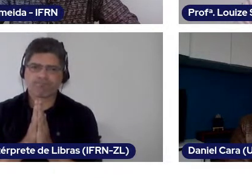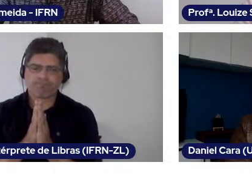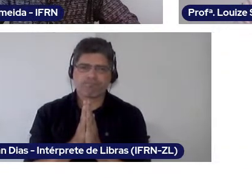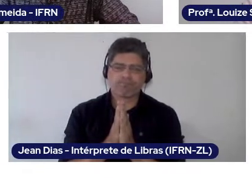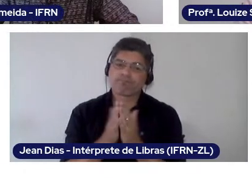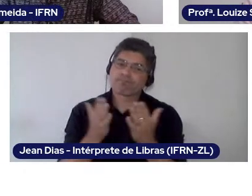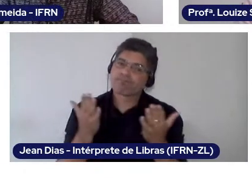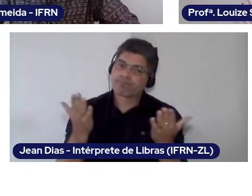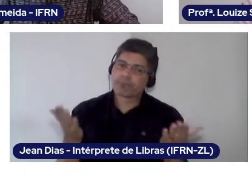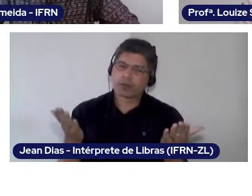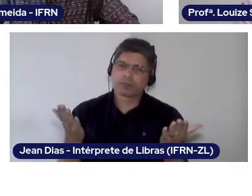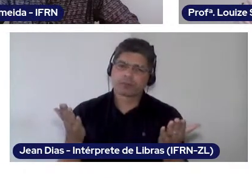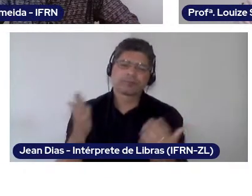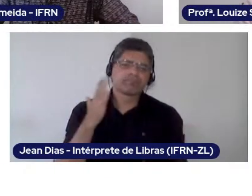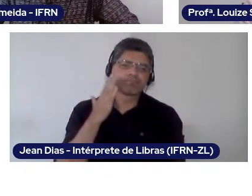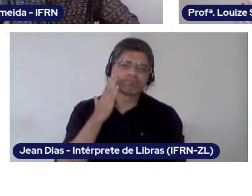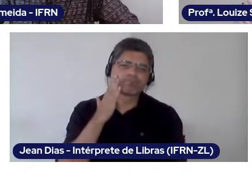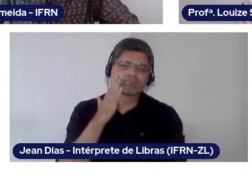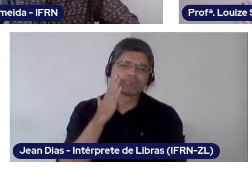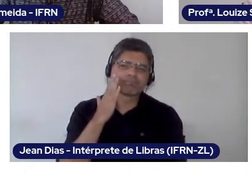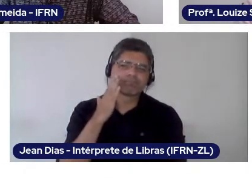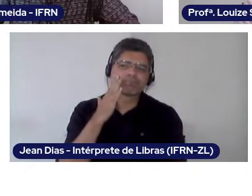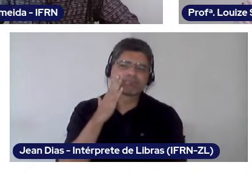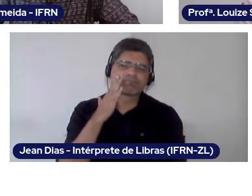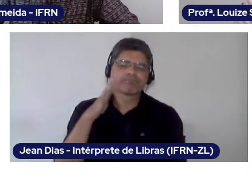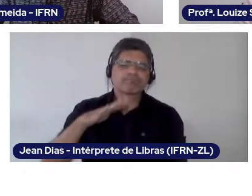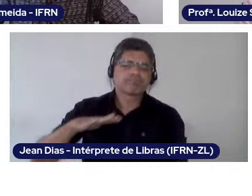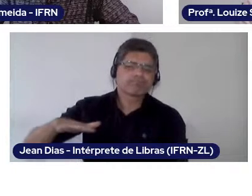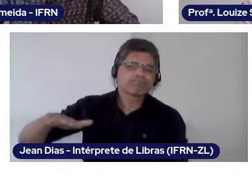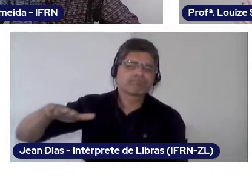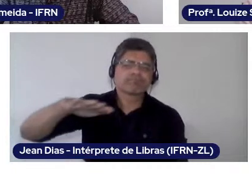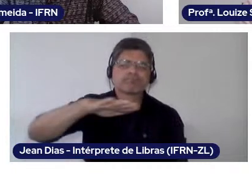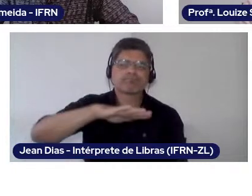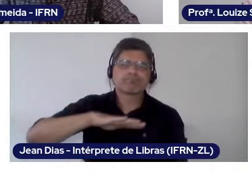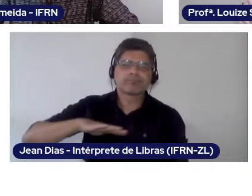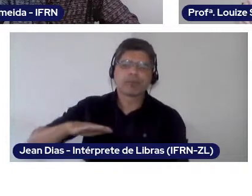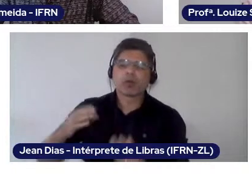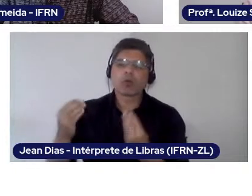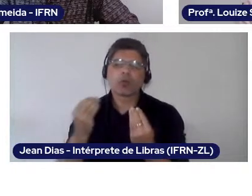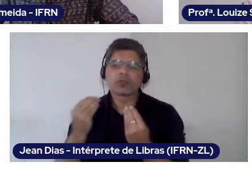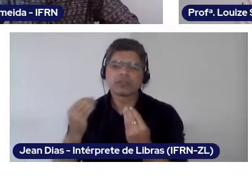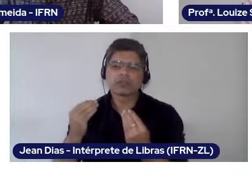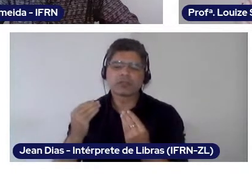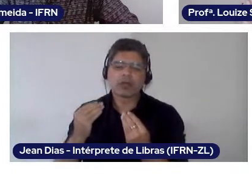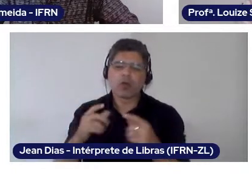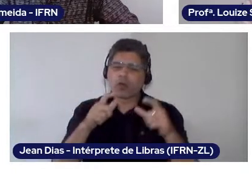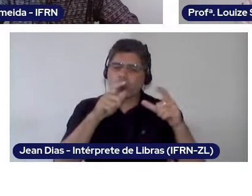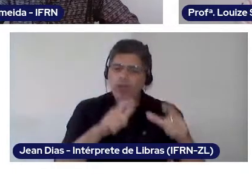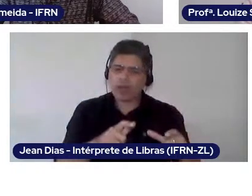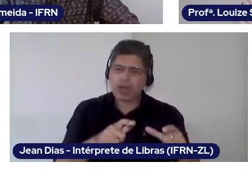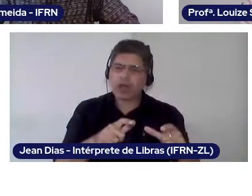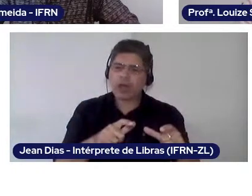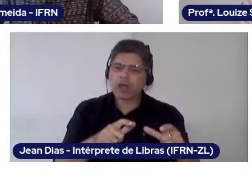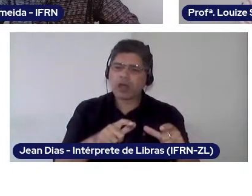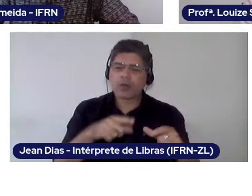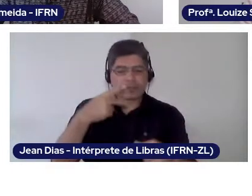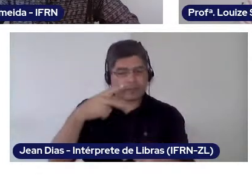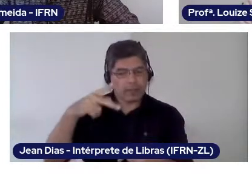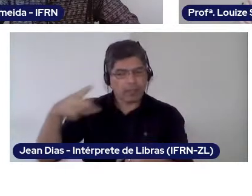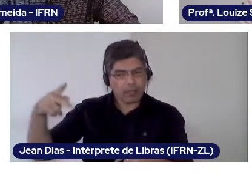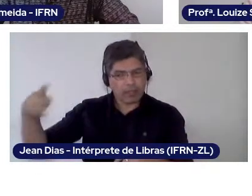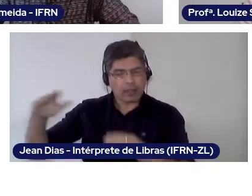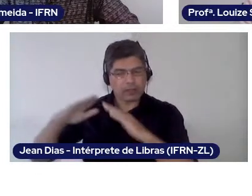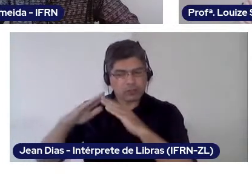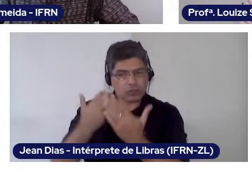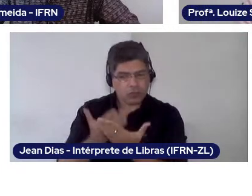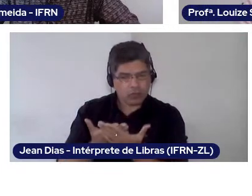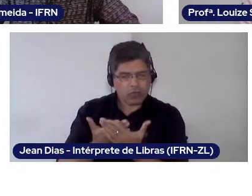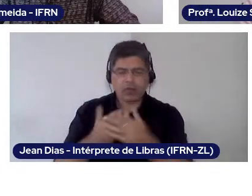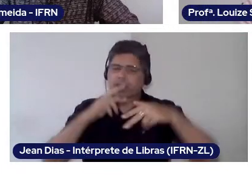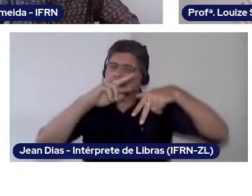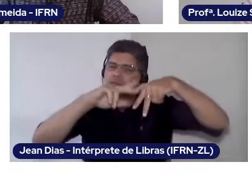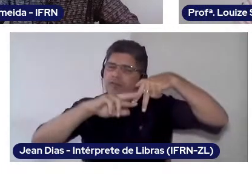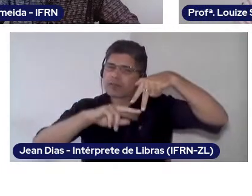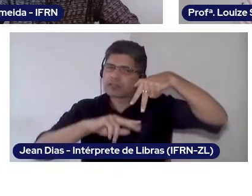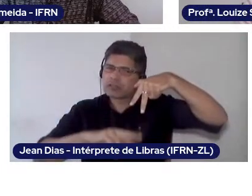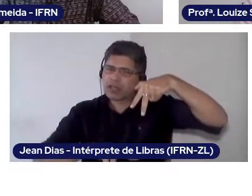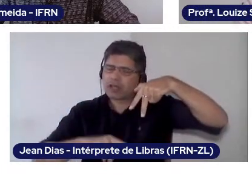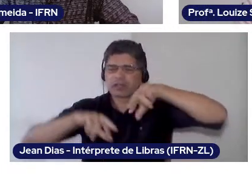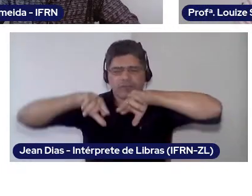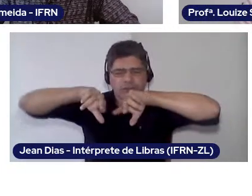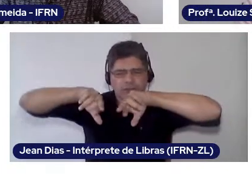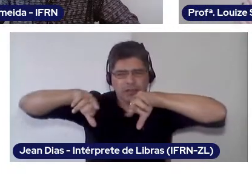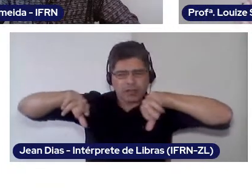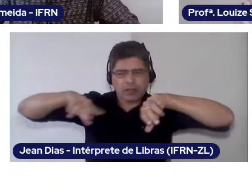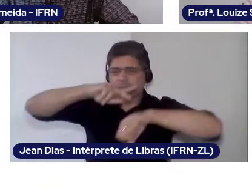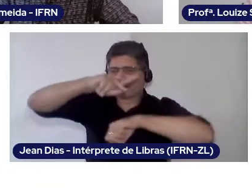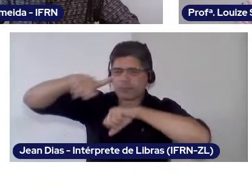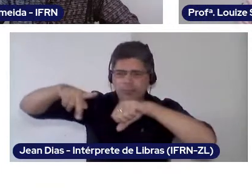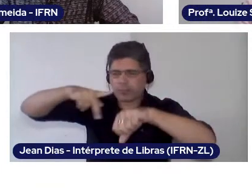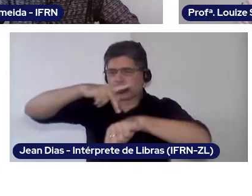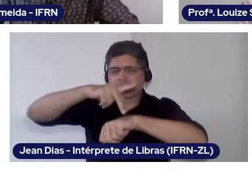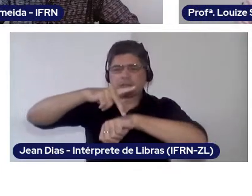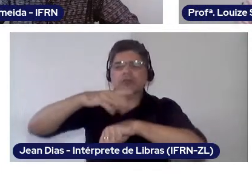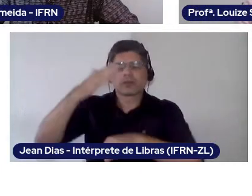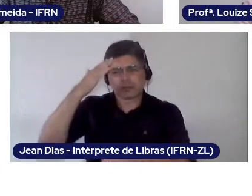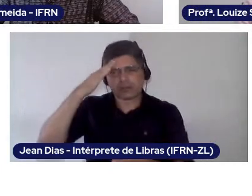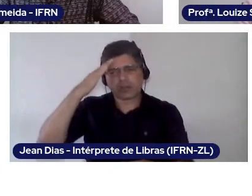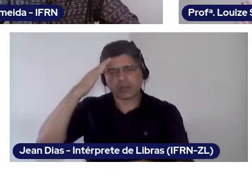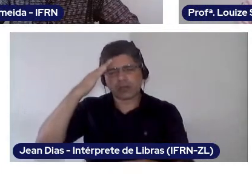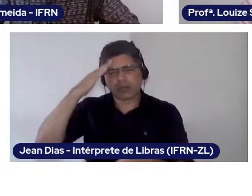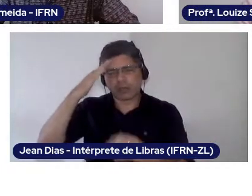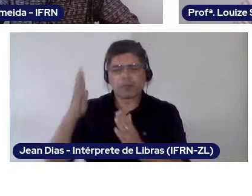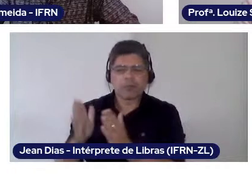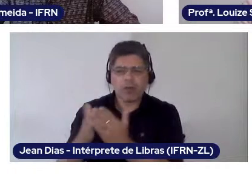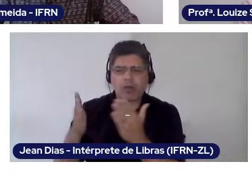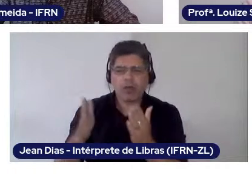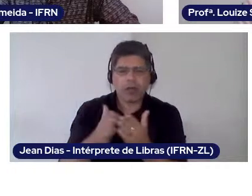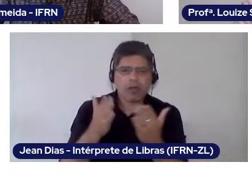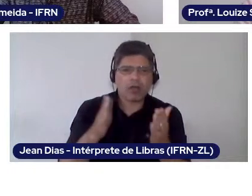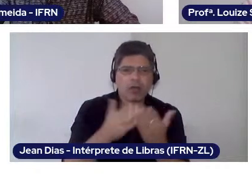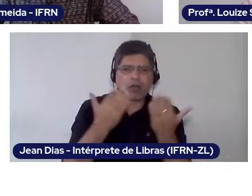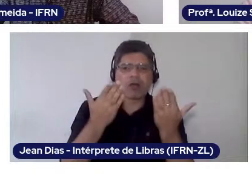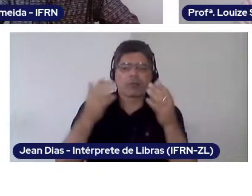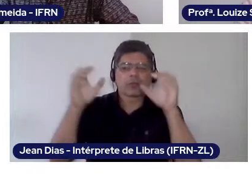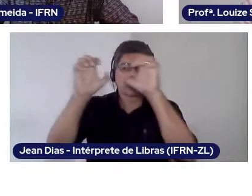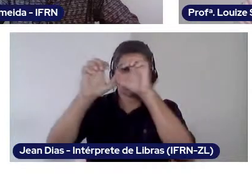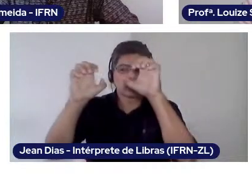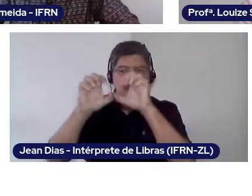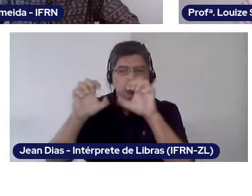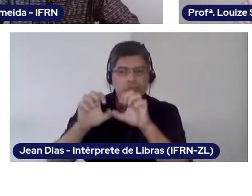We know about local philosophies in schools, we know about our country's great diversity, about the precariousness of the physical spaces